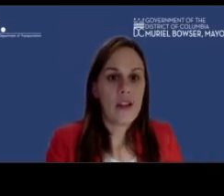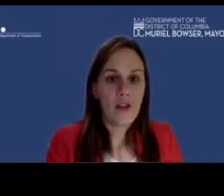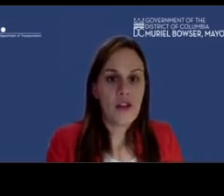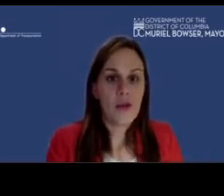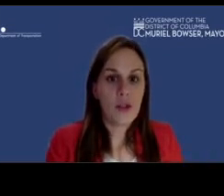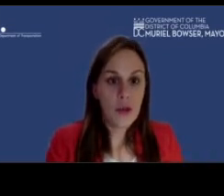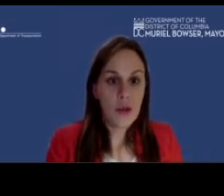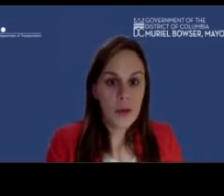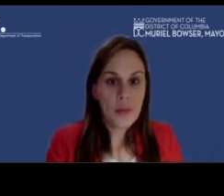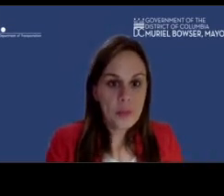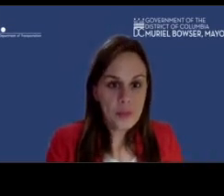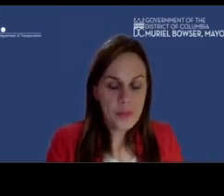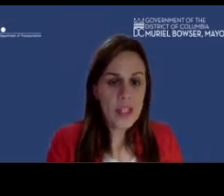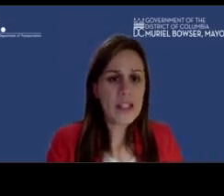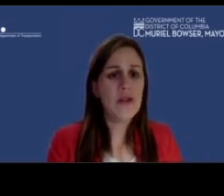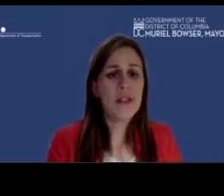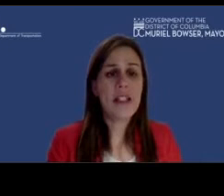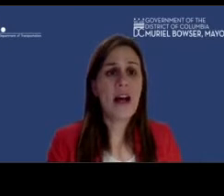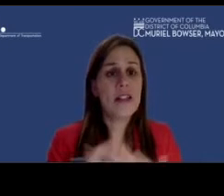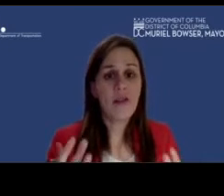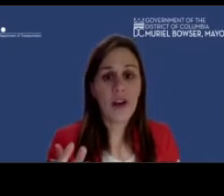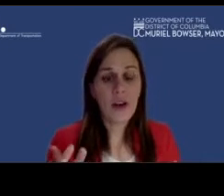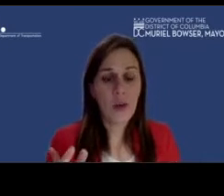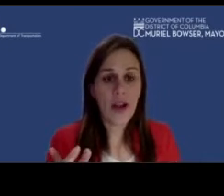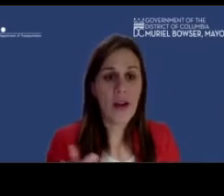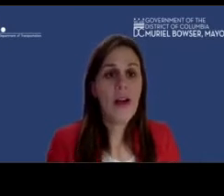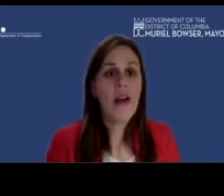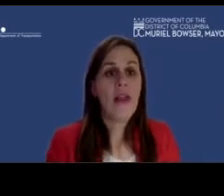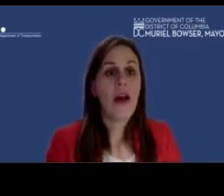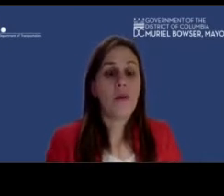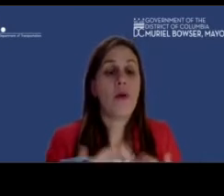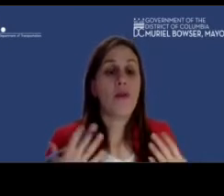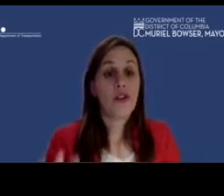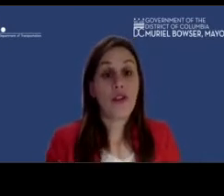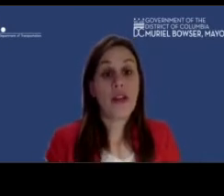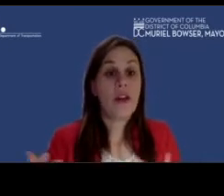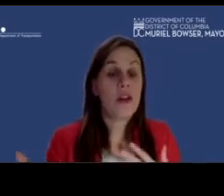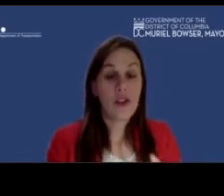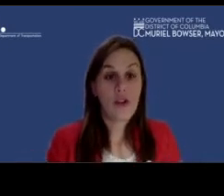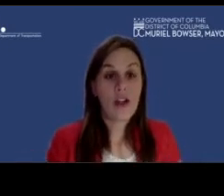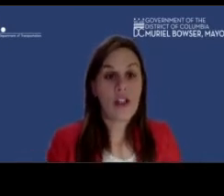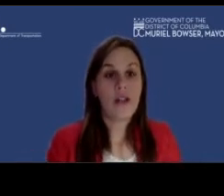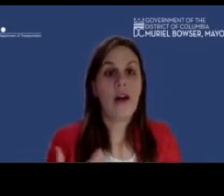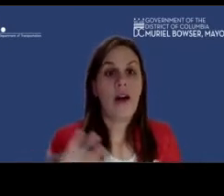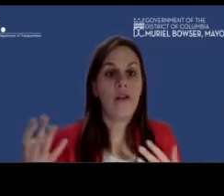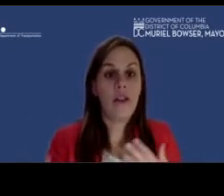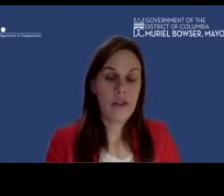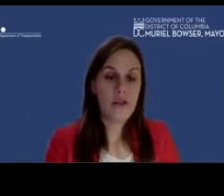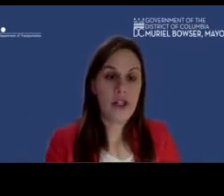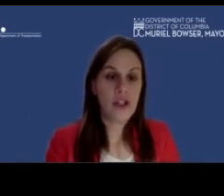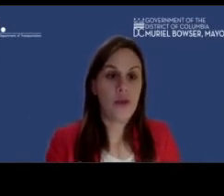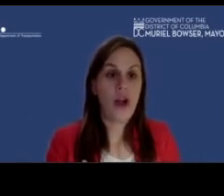the area shown in blue so ddot is very aware that both during the construction of the intersection